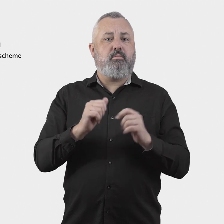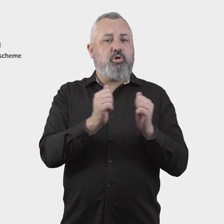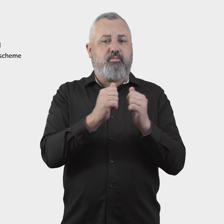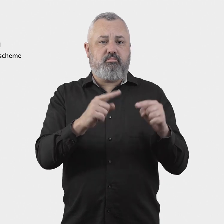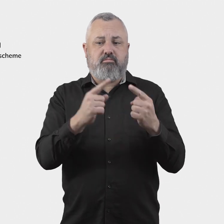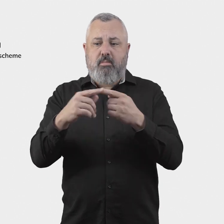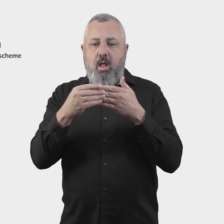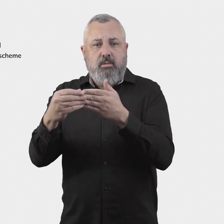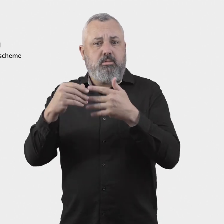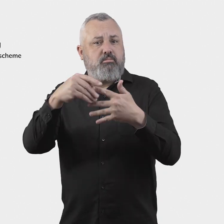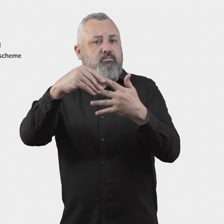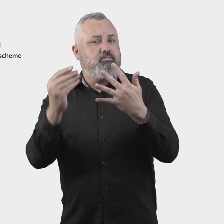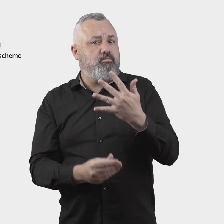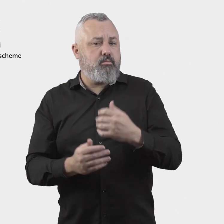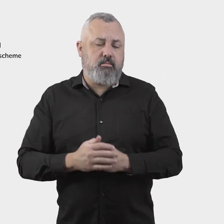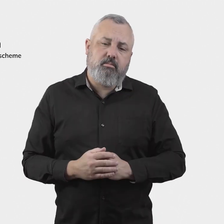guidance materials.